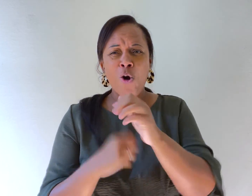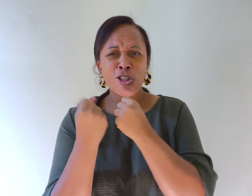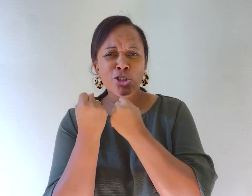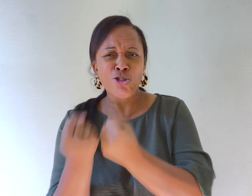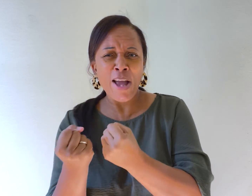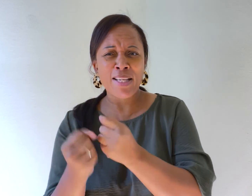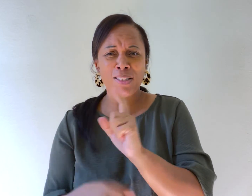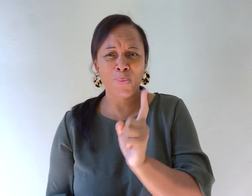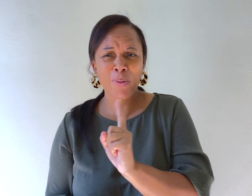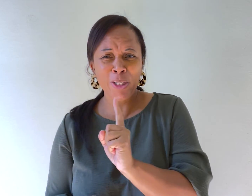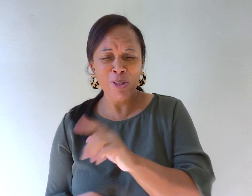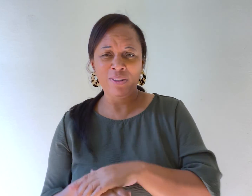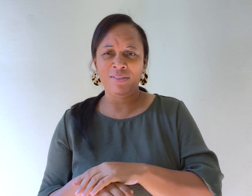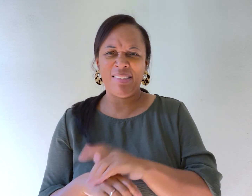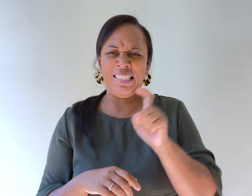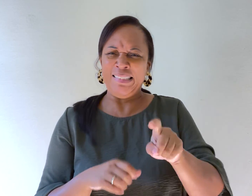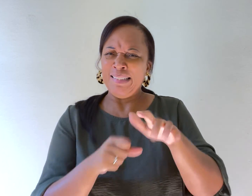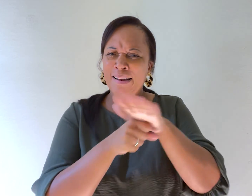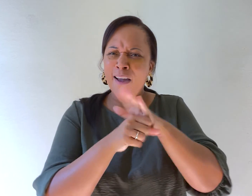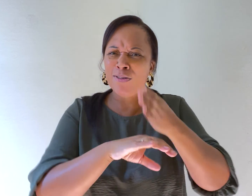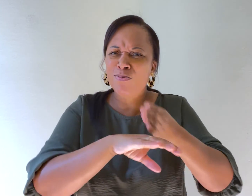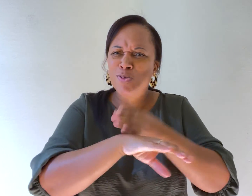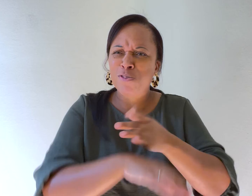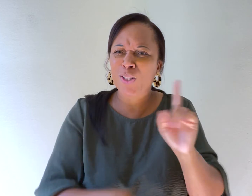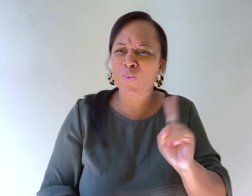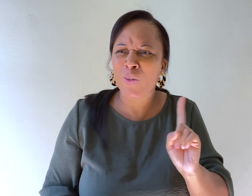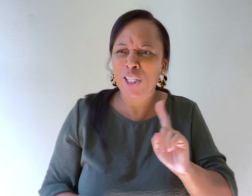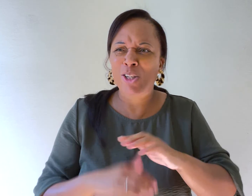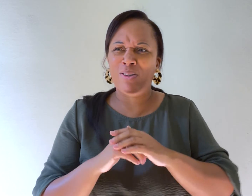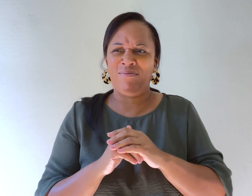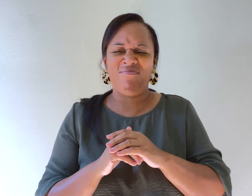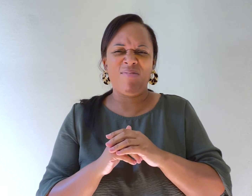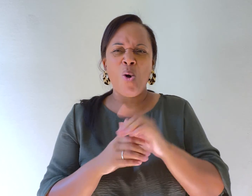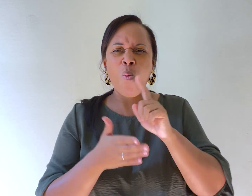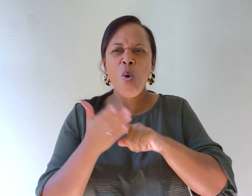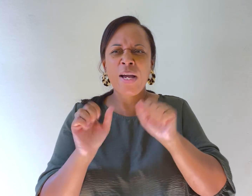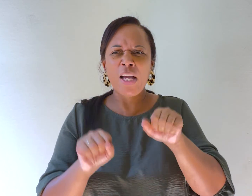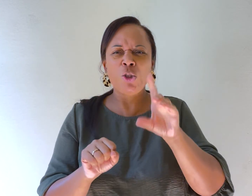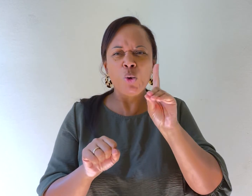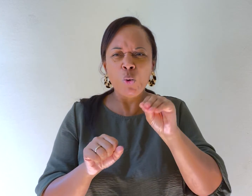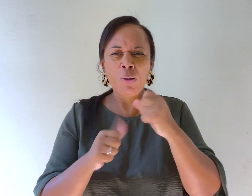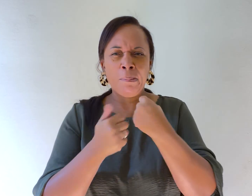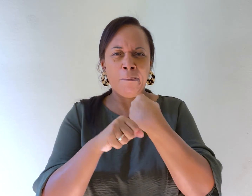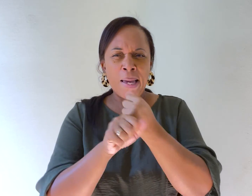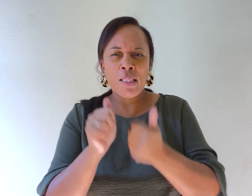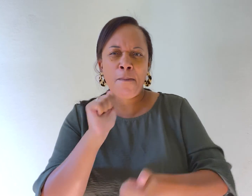Your strengths identified as well as areas of improvement, what can be done to make the most